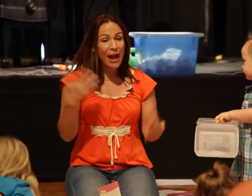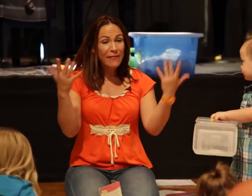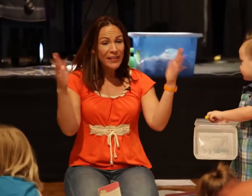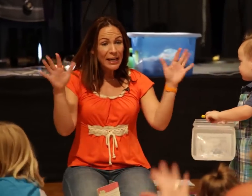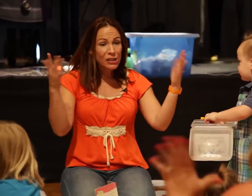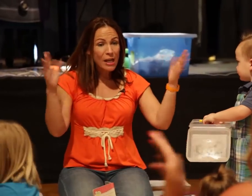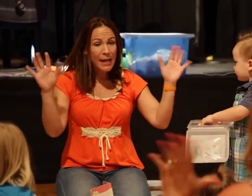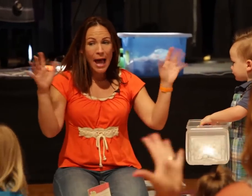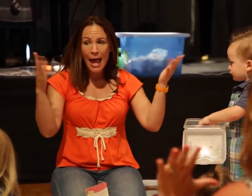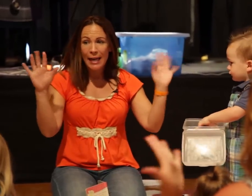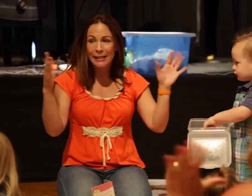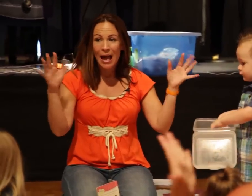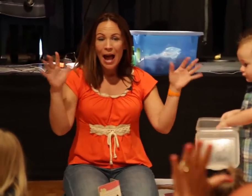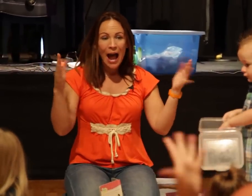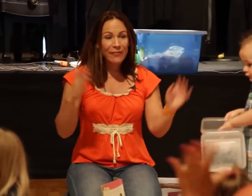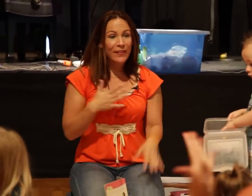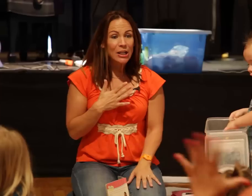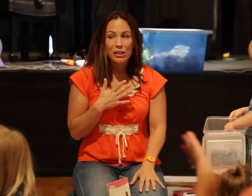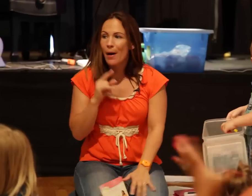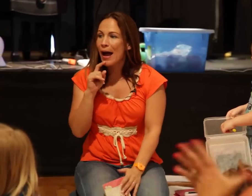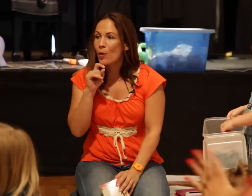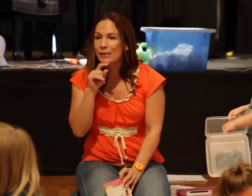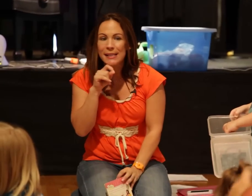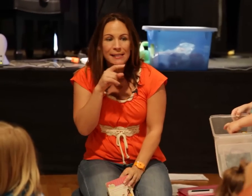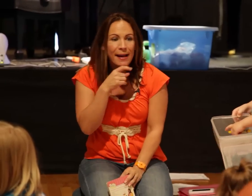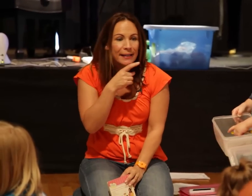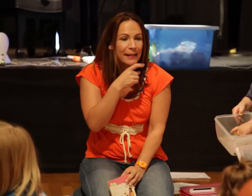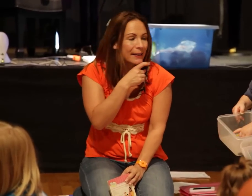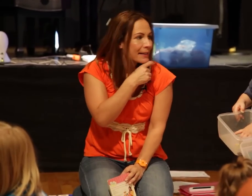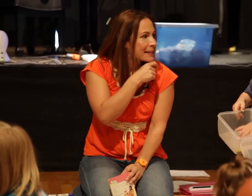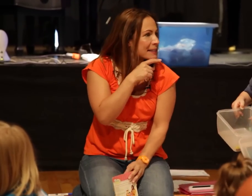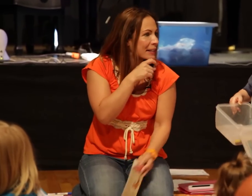I finished. All done. I finished my -- what's this sign? CEREAL.